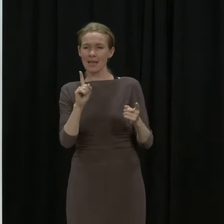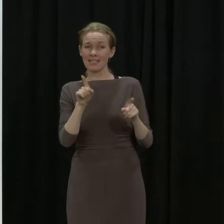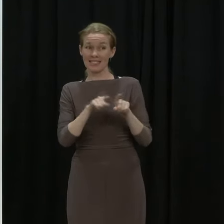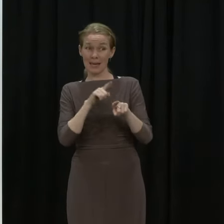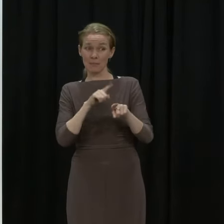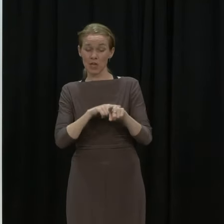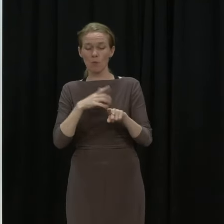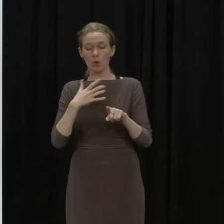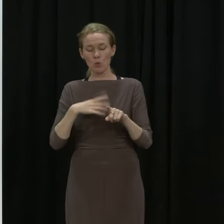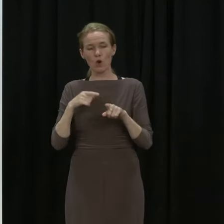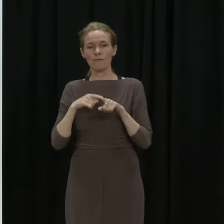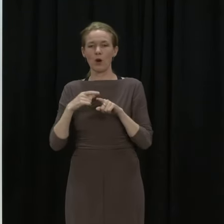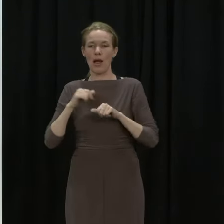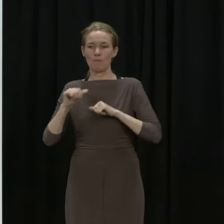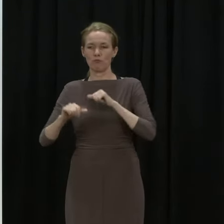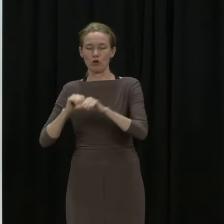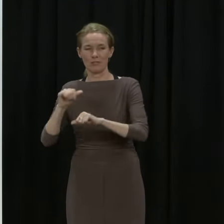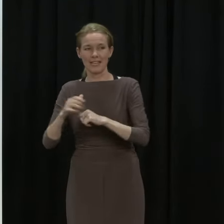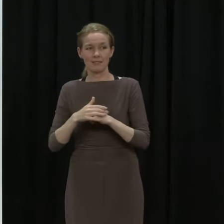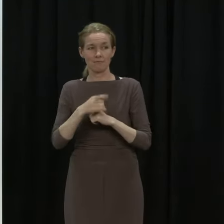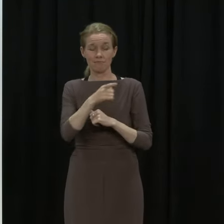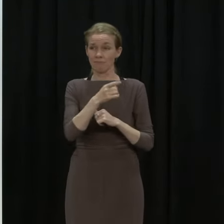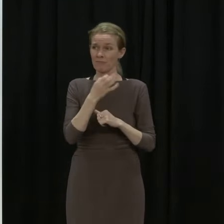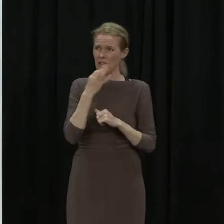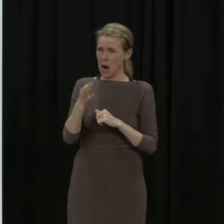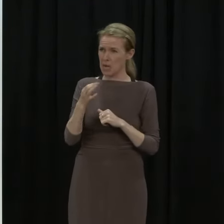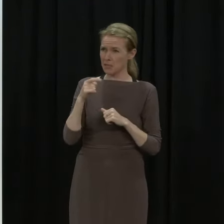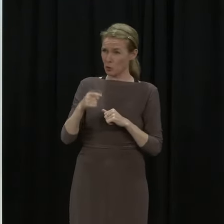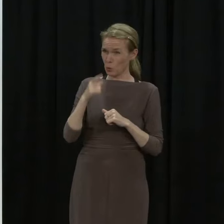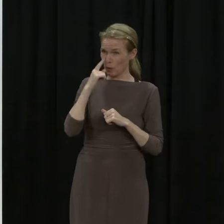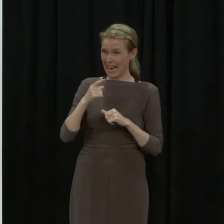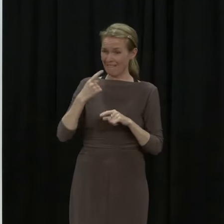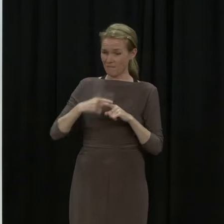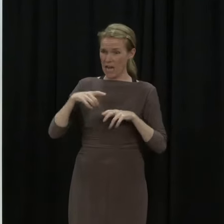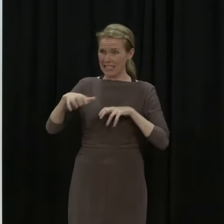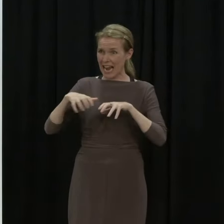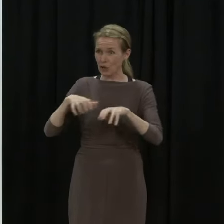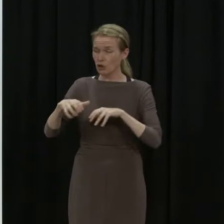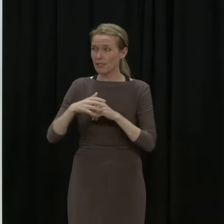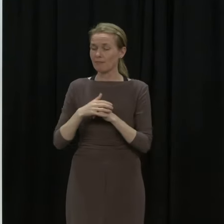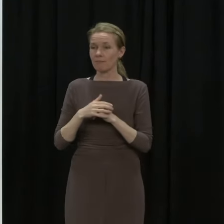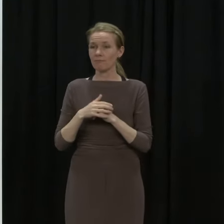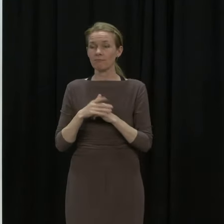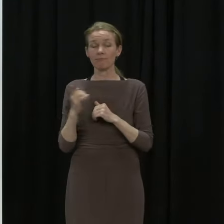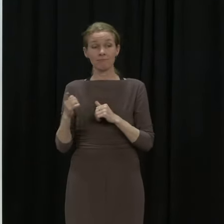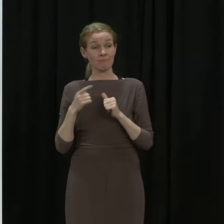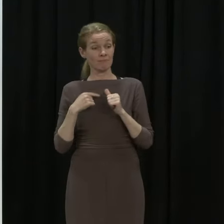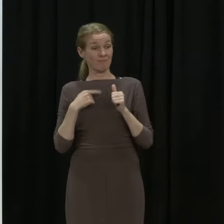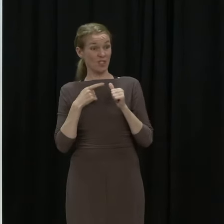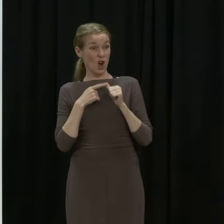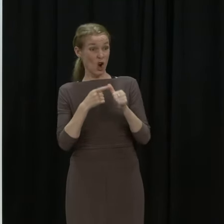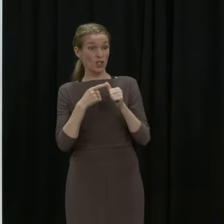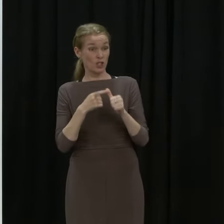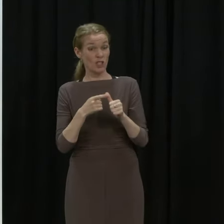I understand that concern,